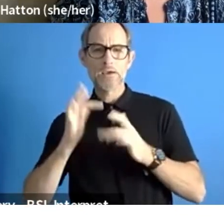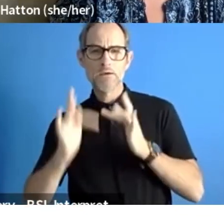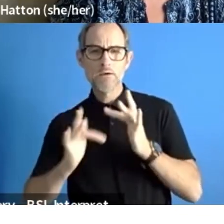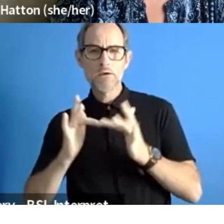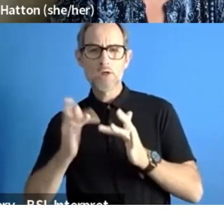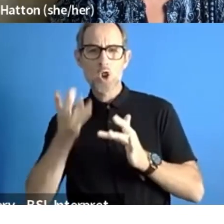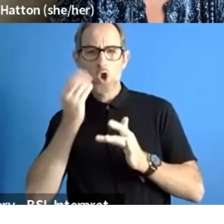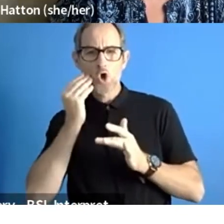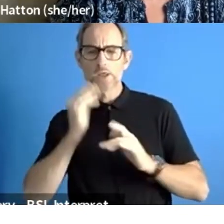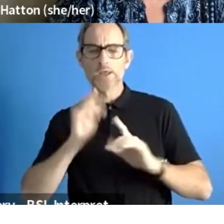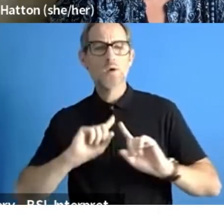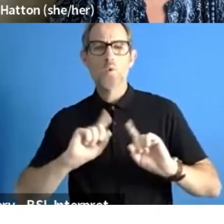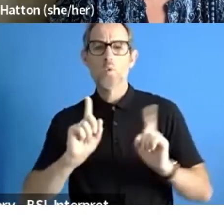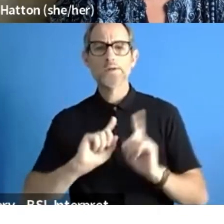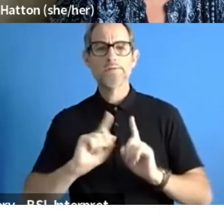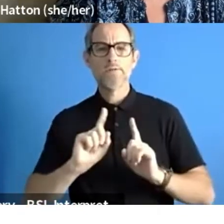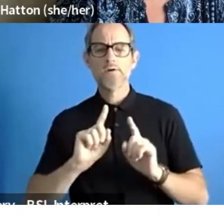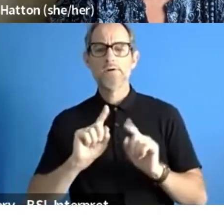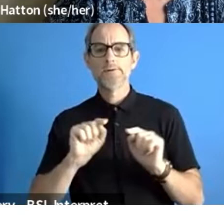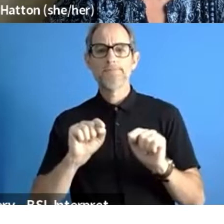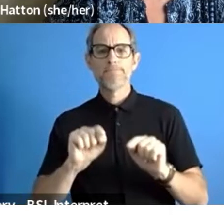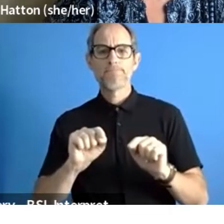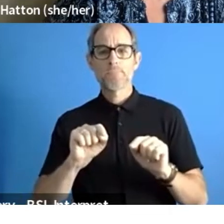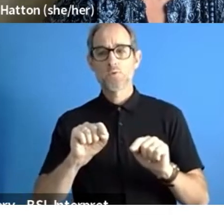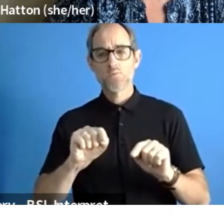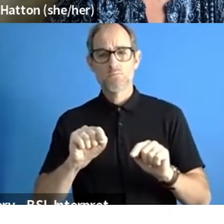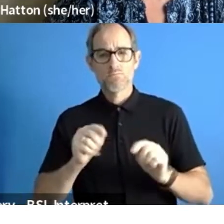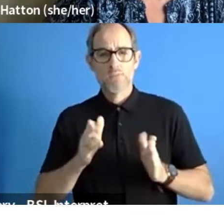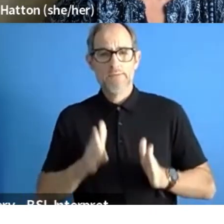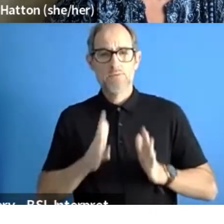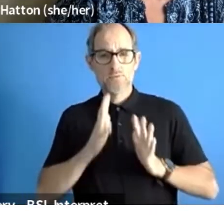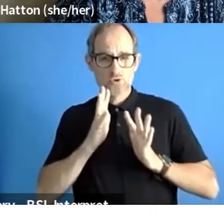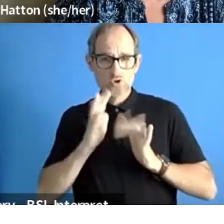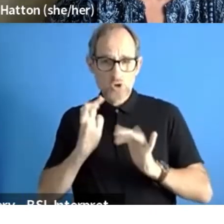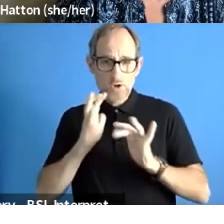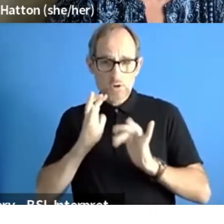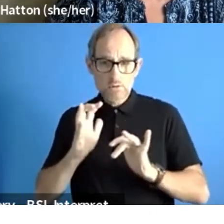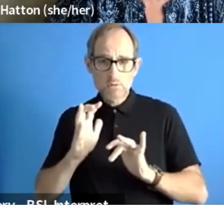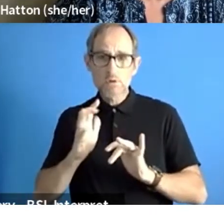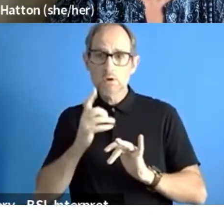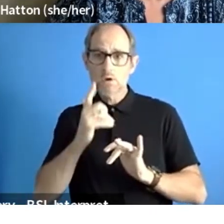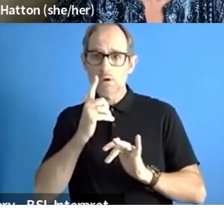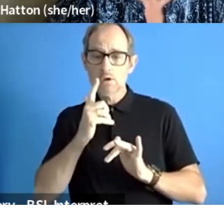whatever it might be, we have to check that it's accessible before we buy it